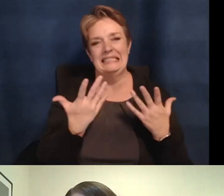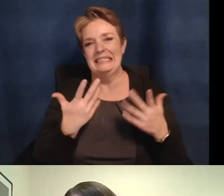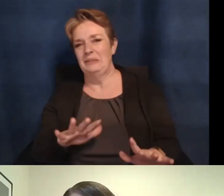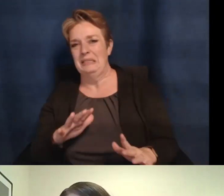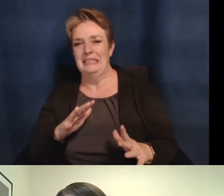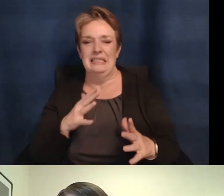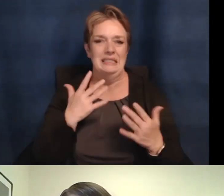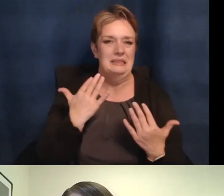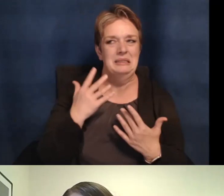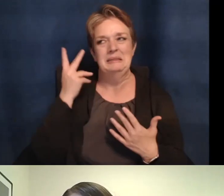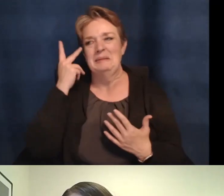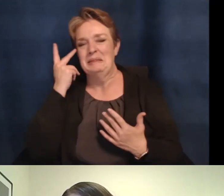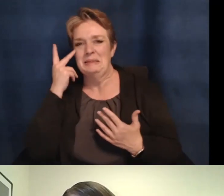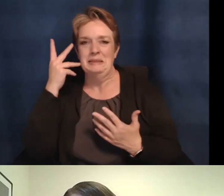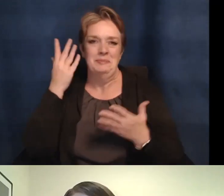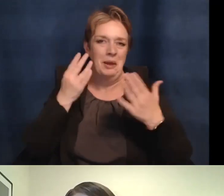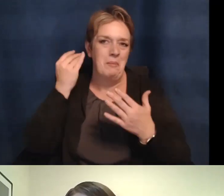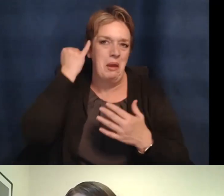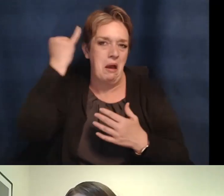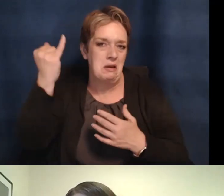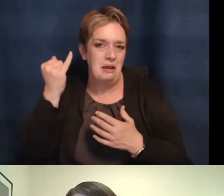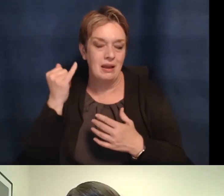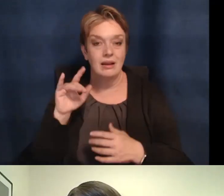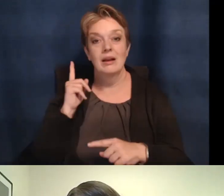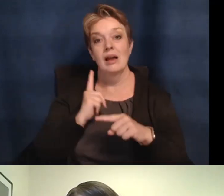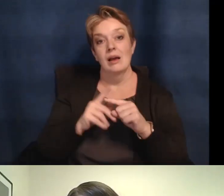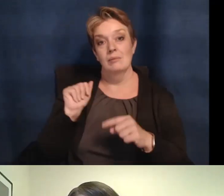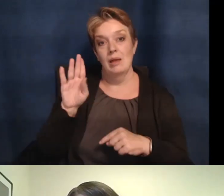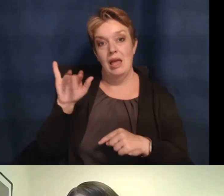In addition to the fact that the Abiquiú village is a land-grant community–